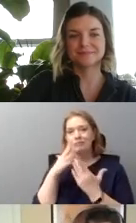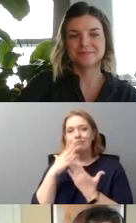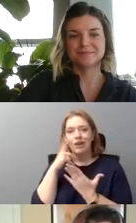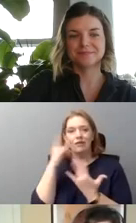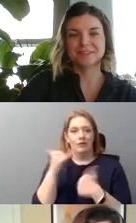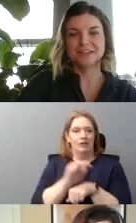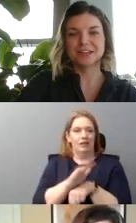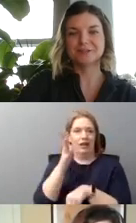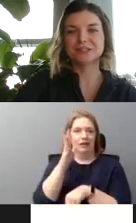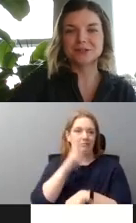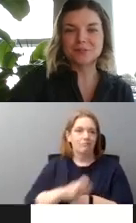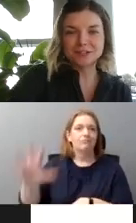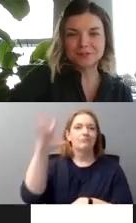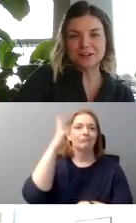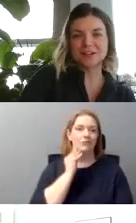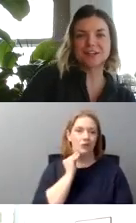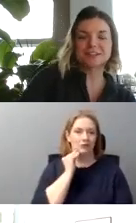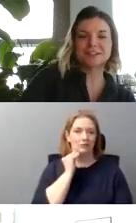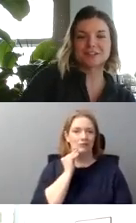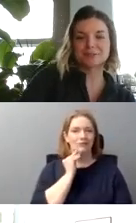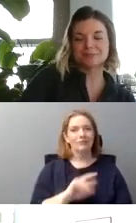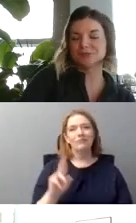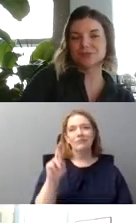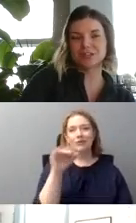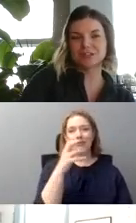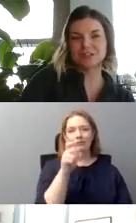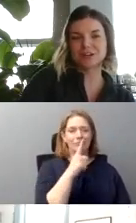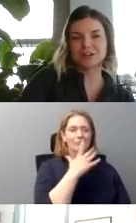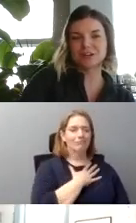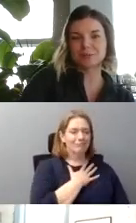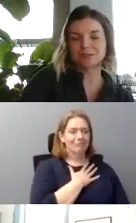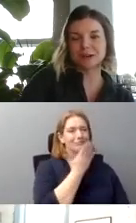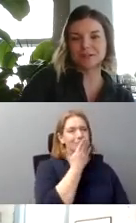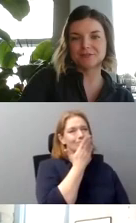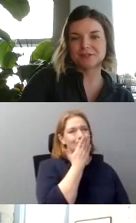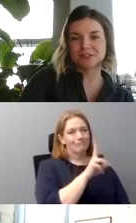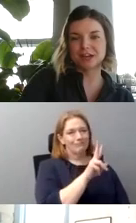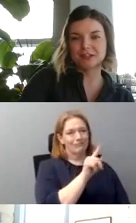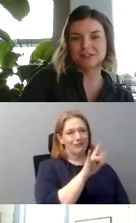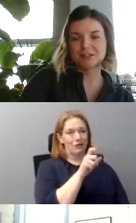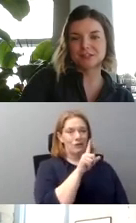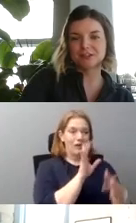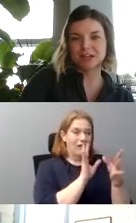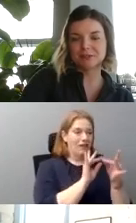R: Thank you so much Valerie it's such a treat to hear your perspective of these sites and your time